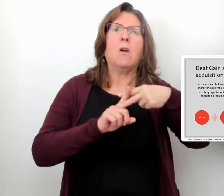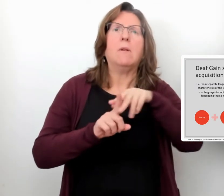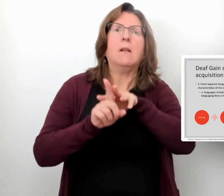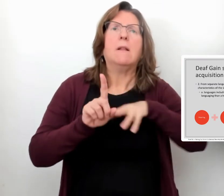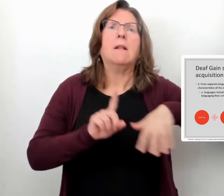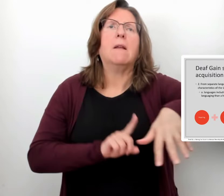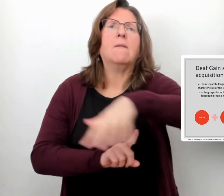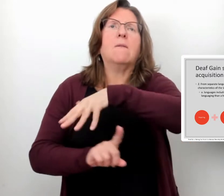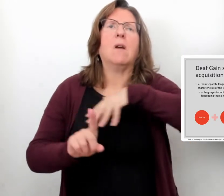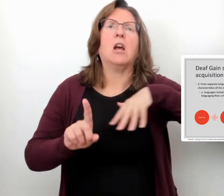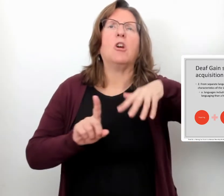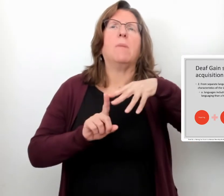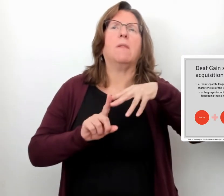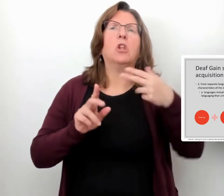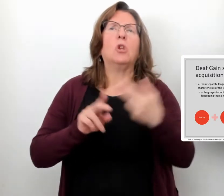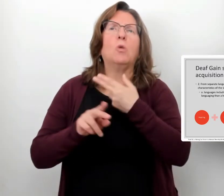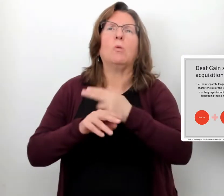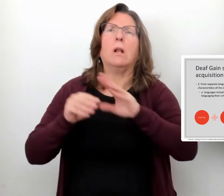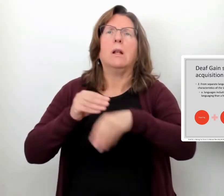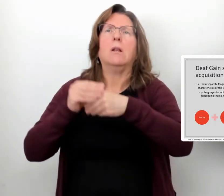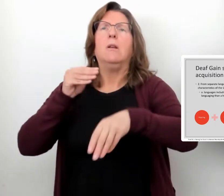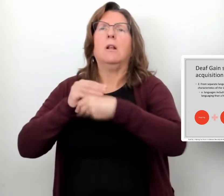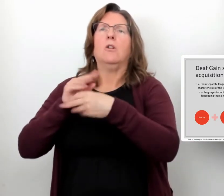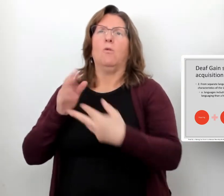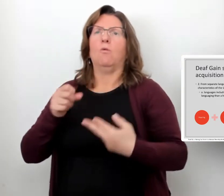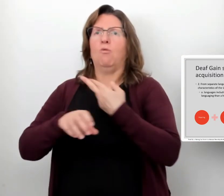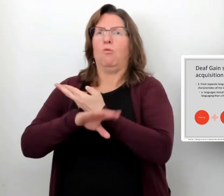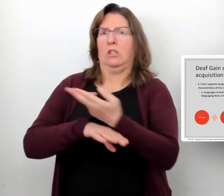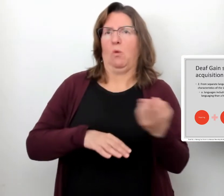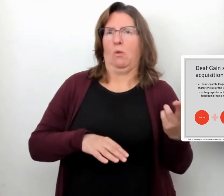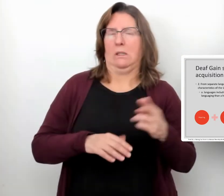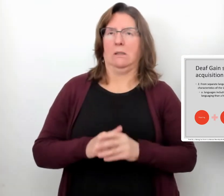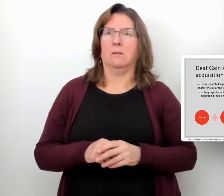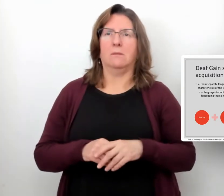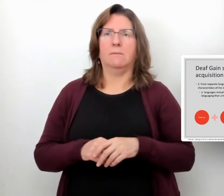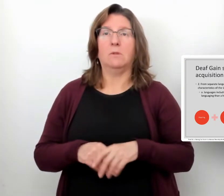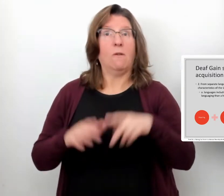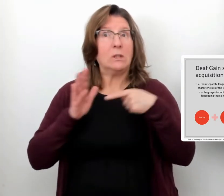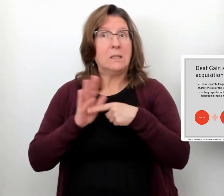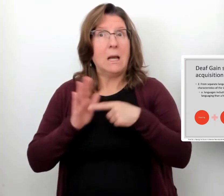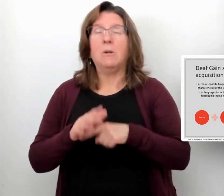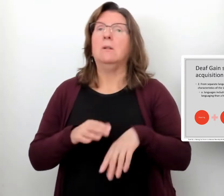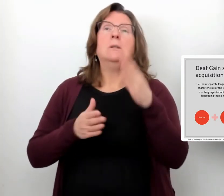Exploiting the resources around them to convey meaning.